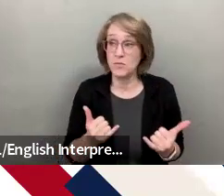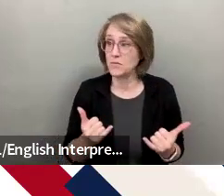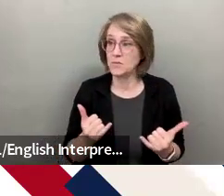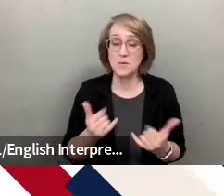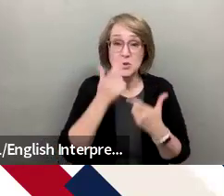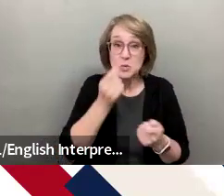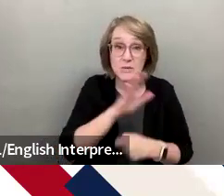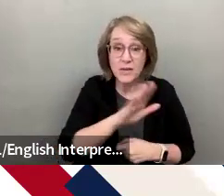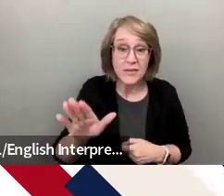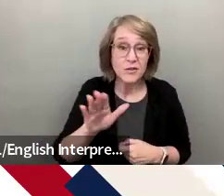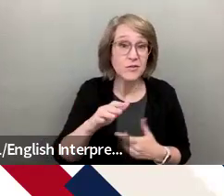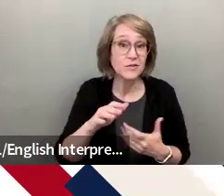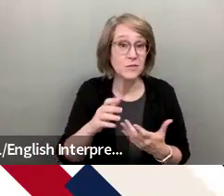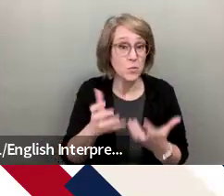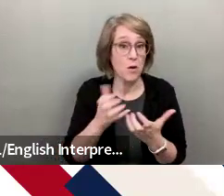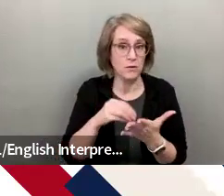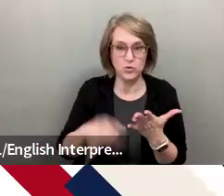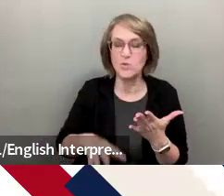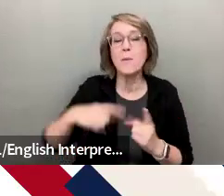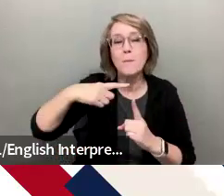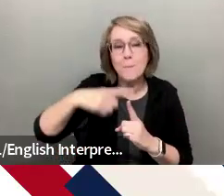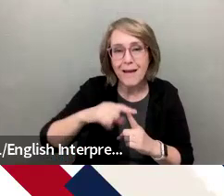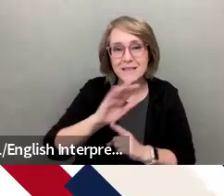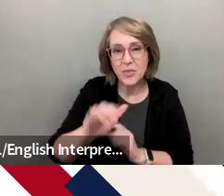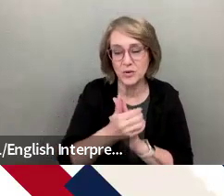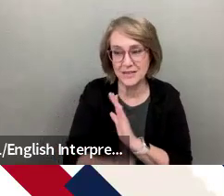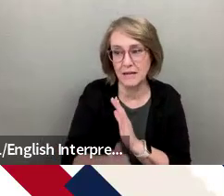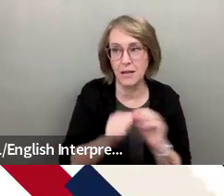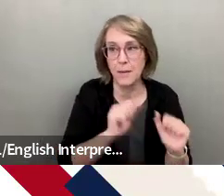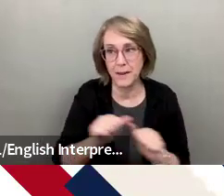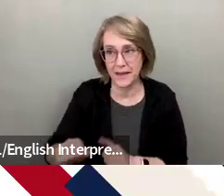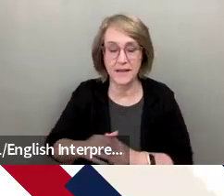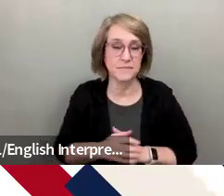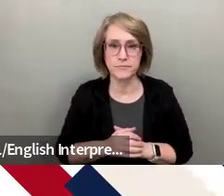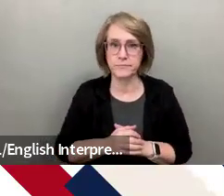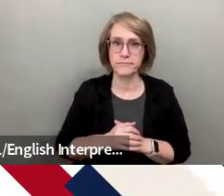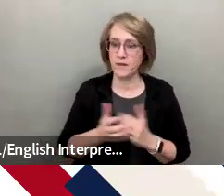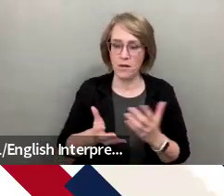ALSO BASED OFF OF THE SKILL SET THAT THEY JUMP INTO WHERE CAN WE TAKE THAT? IS THIS THE RIGHT